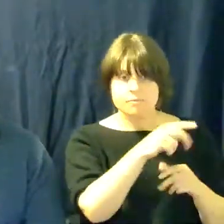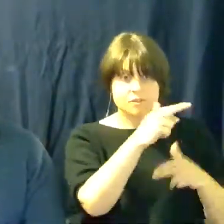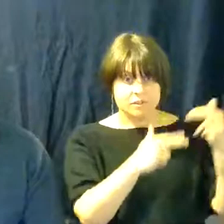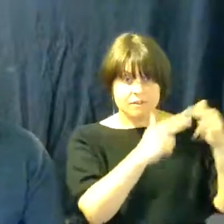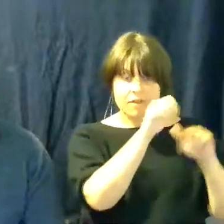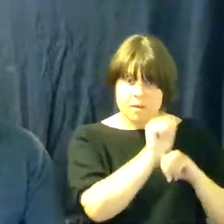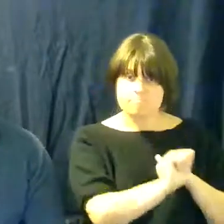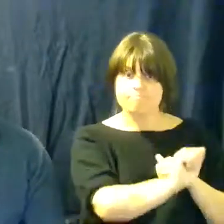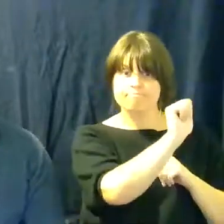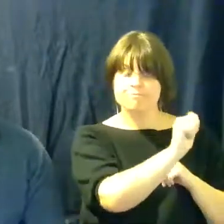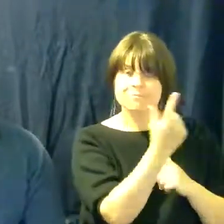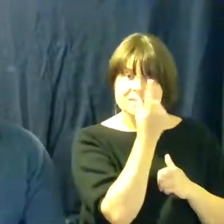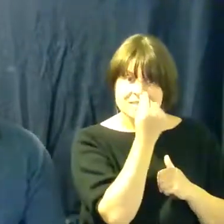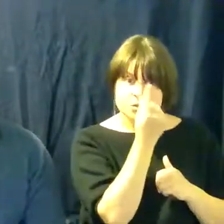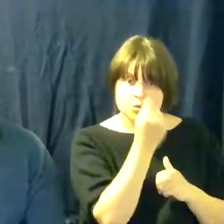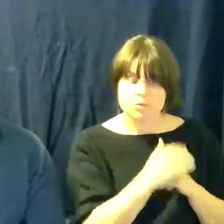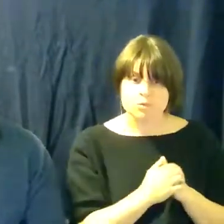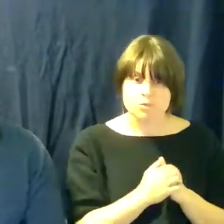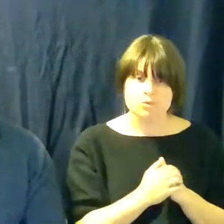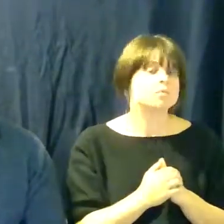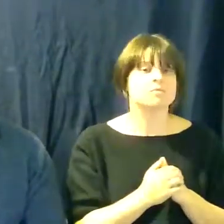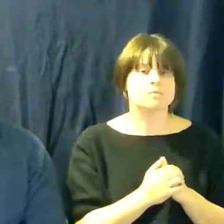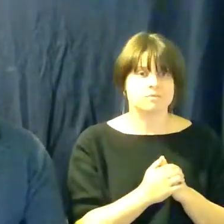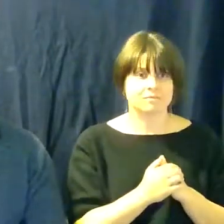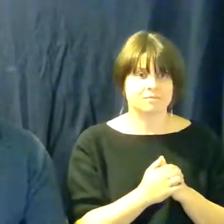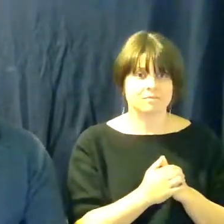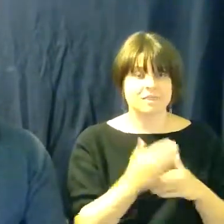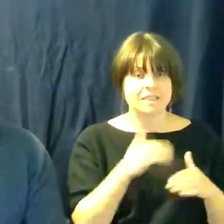a less-experienced individual with deafblindness to develop